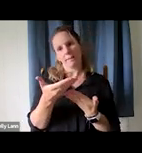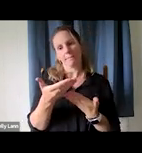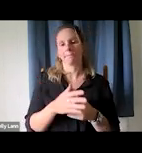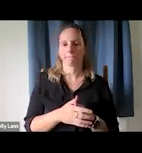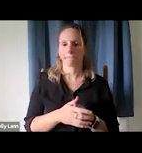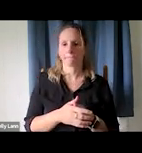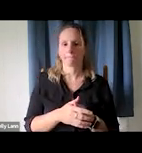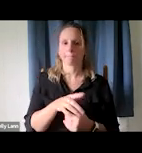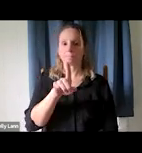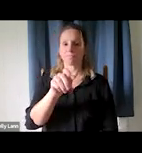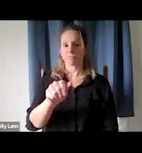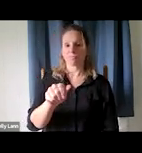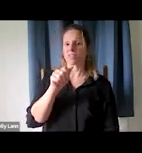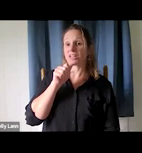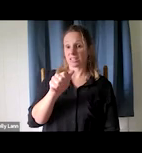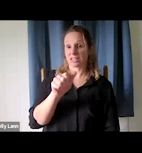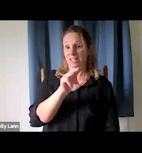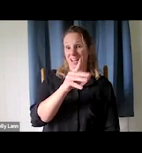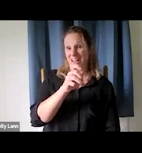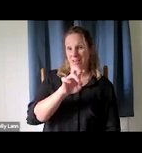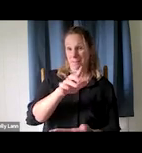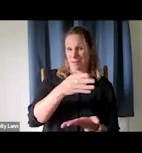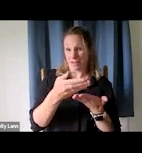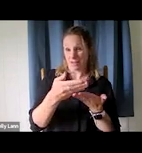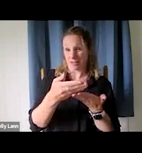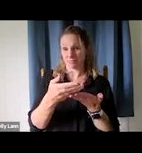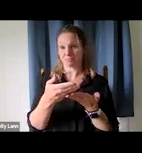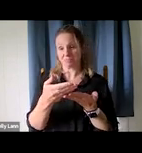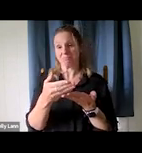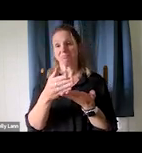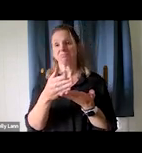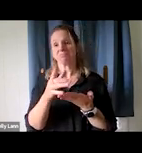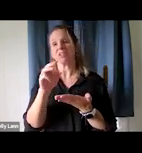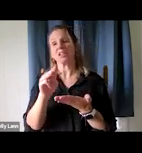When DA&A is not material, the claim will be allowed in these instances.